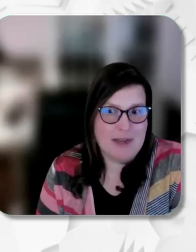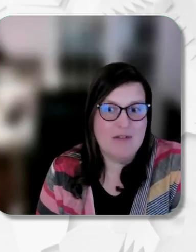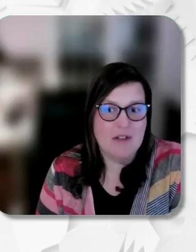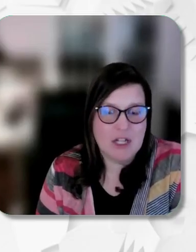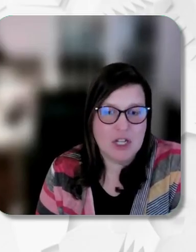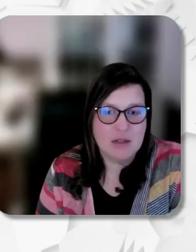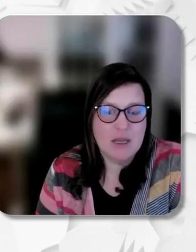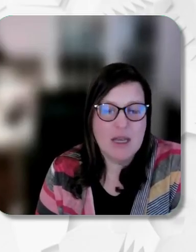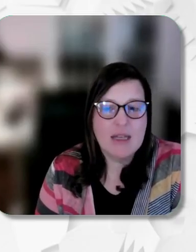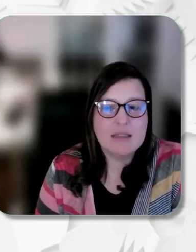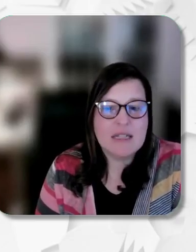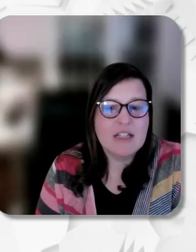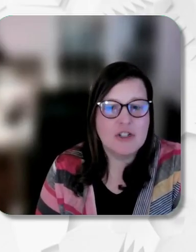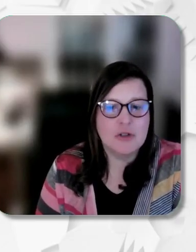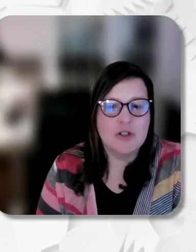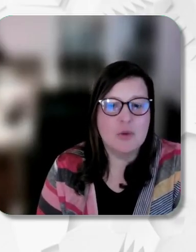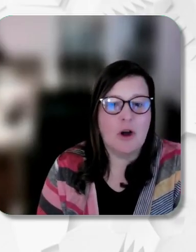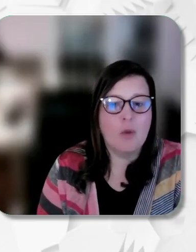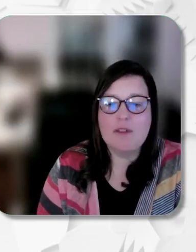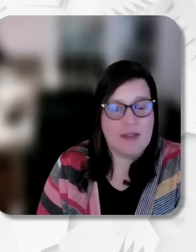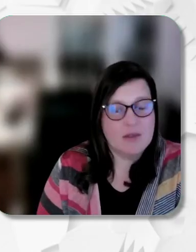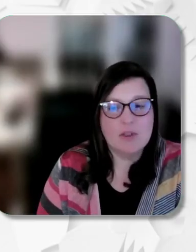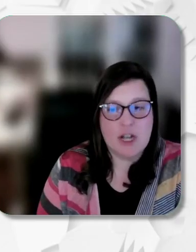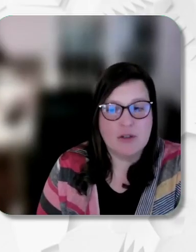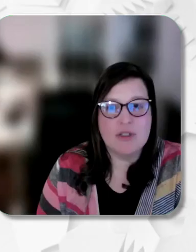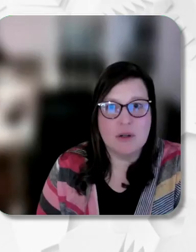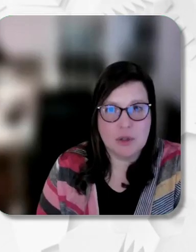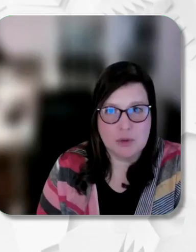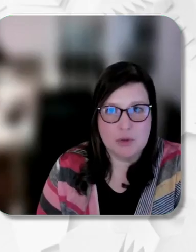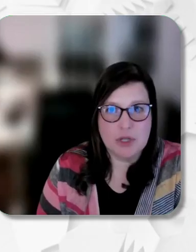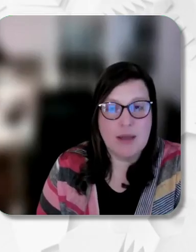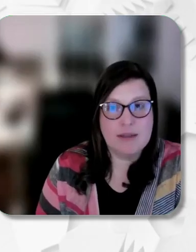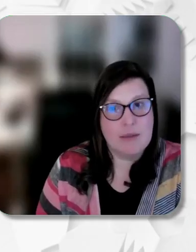creative innovation. Today's children will be faced with challenges that are huge some